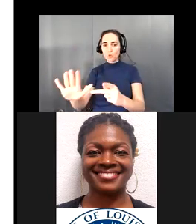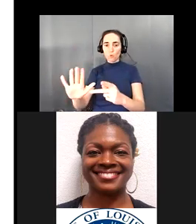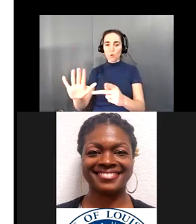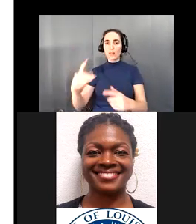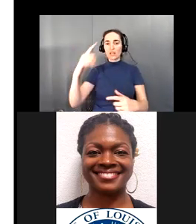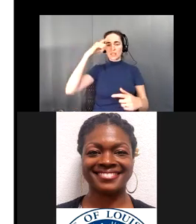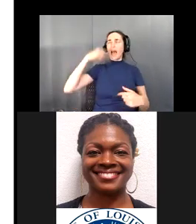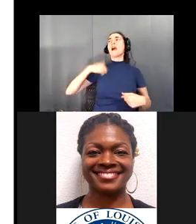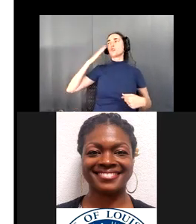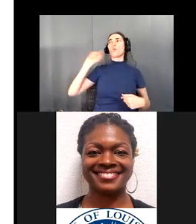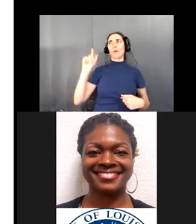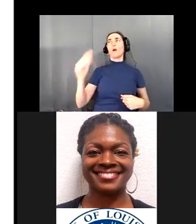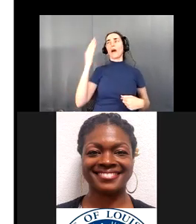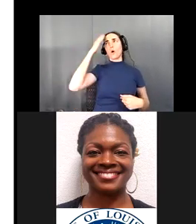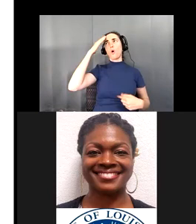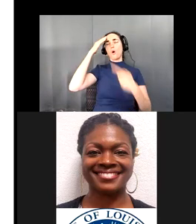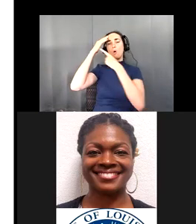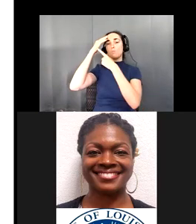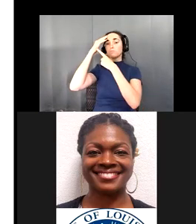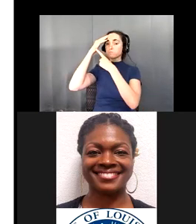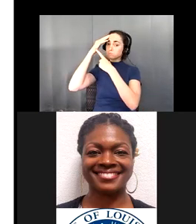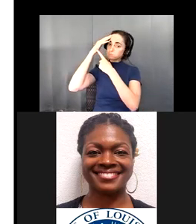going to know. That's good information to know that if they wandered before and they've